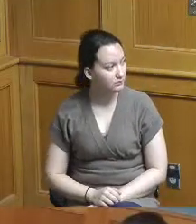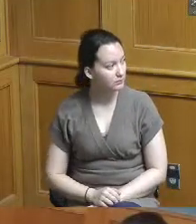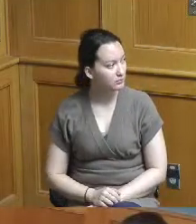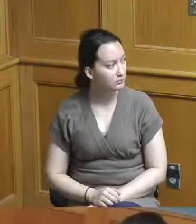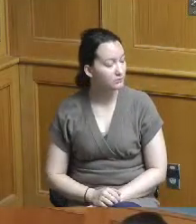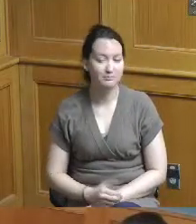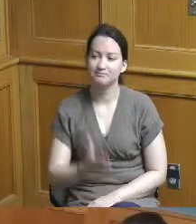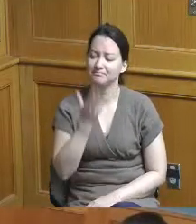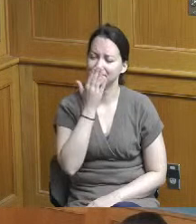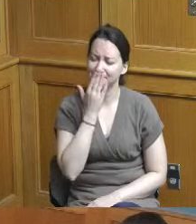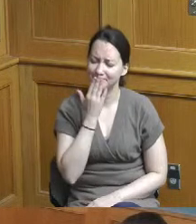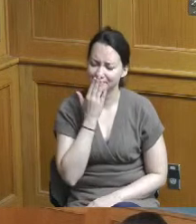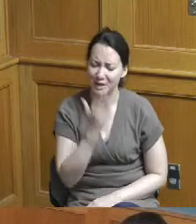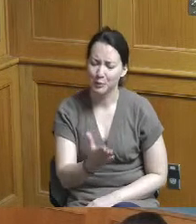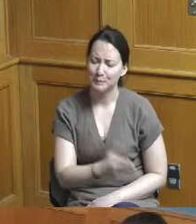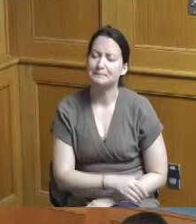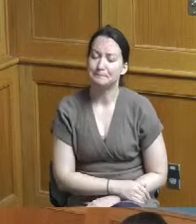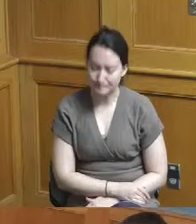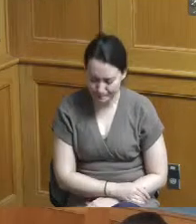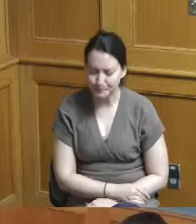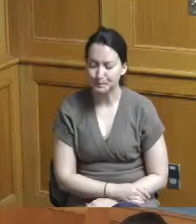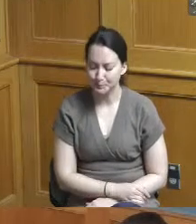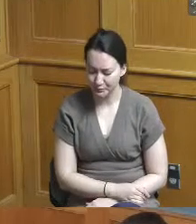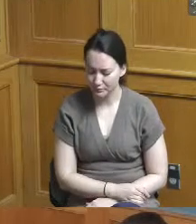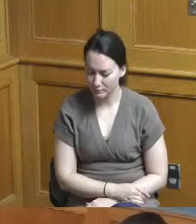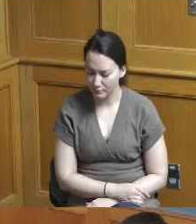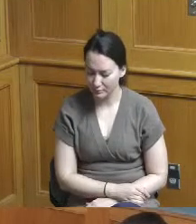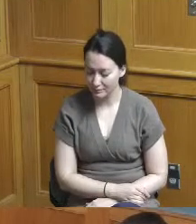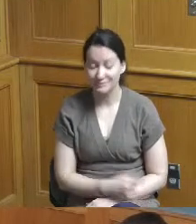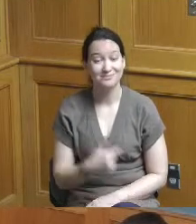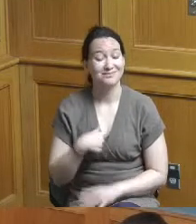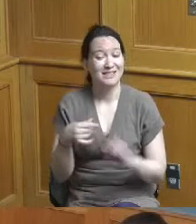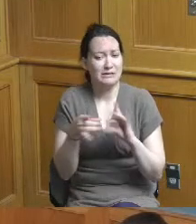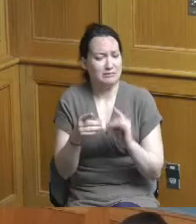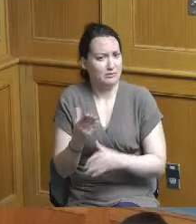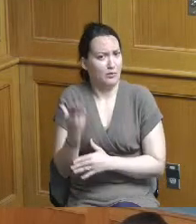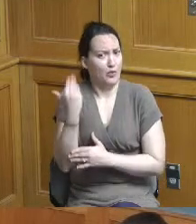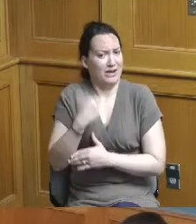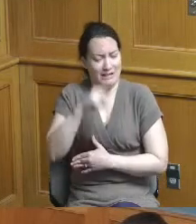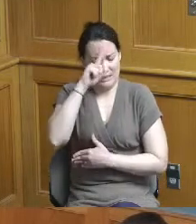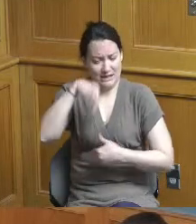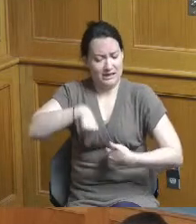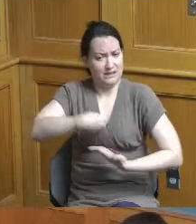thank you as I said last time I think this budget is a good start